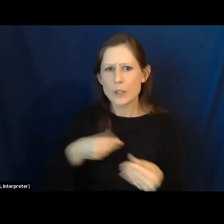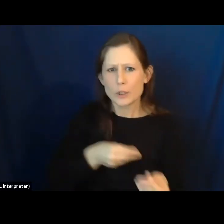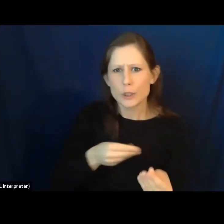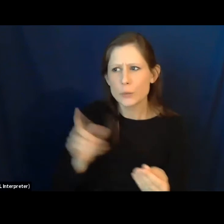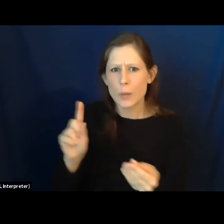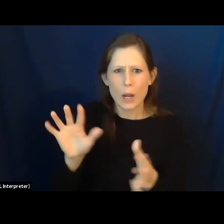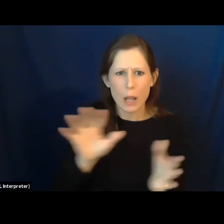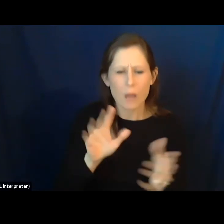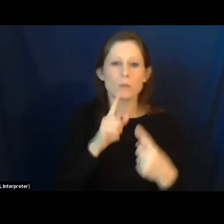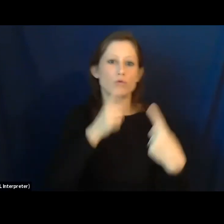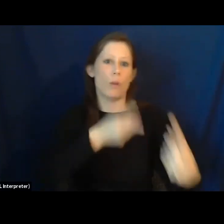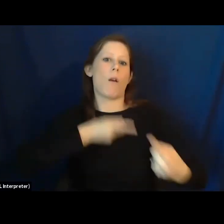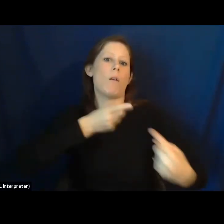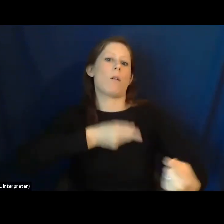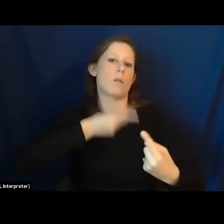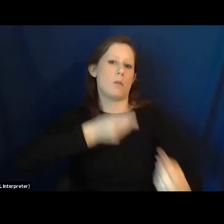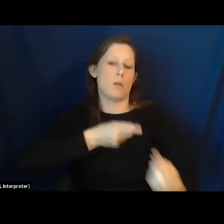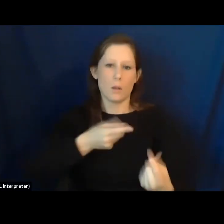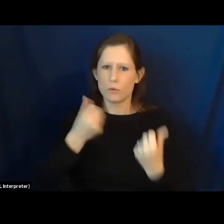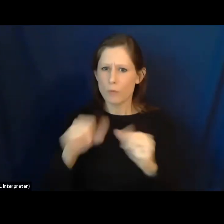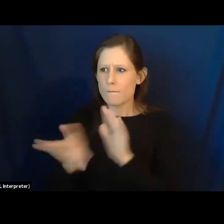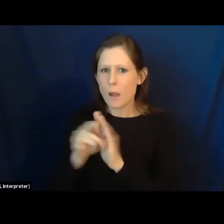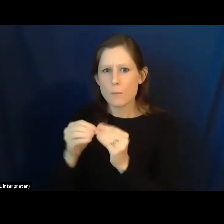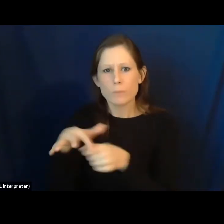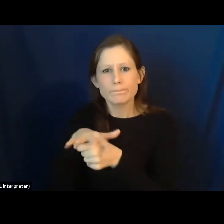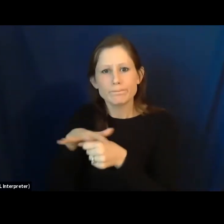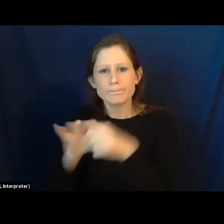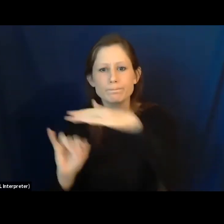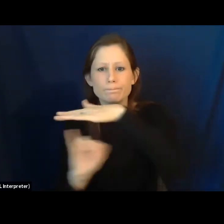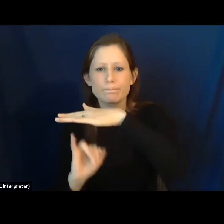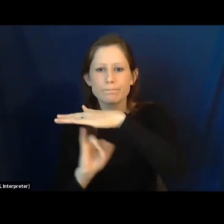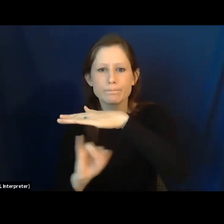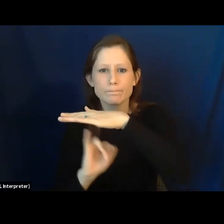to find, you know, sometimes those secluded areas. But here at the museum I like everyone